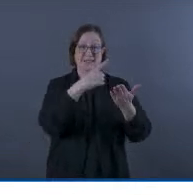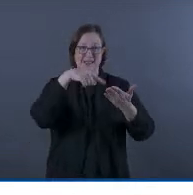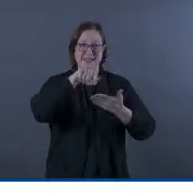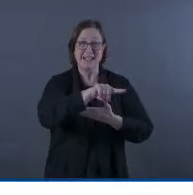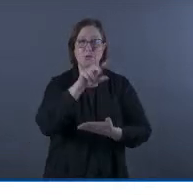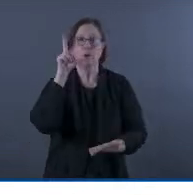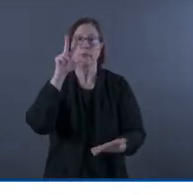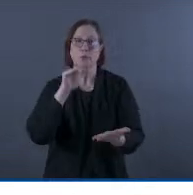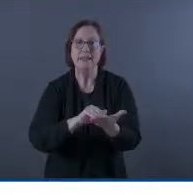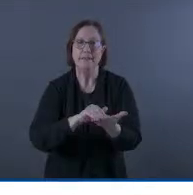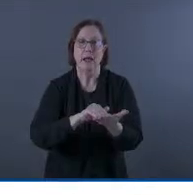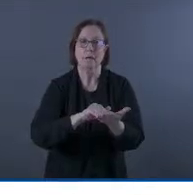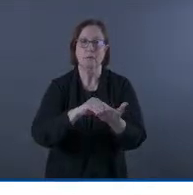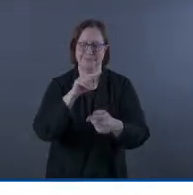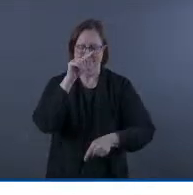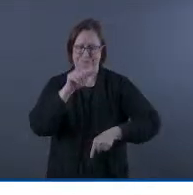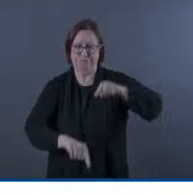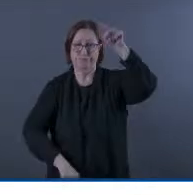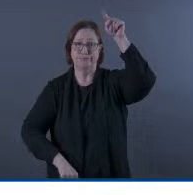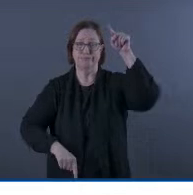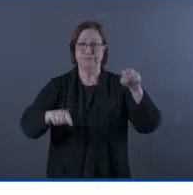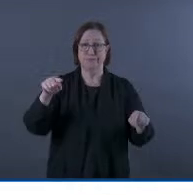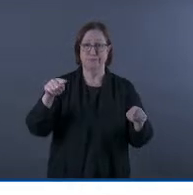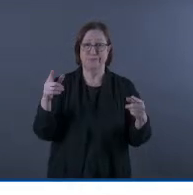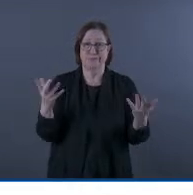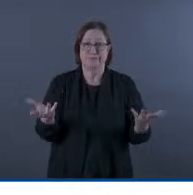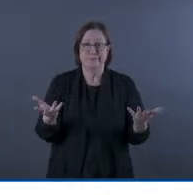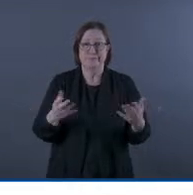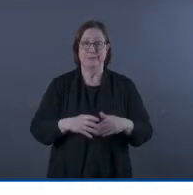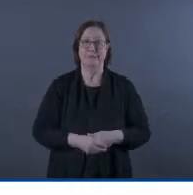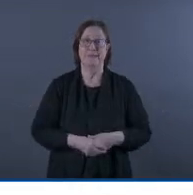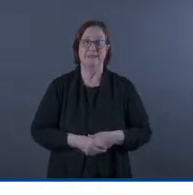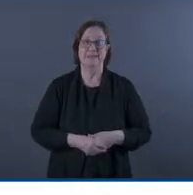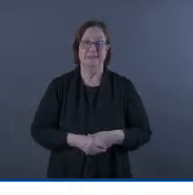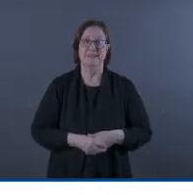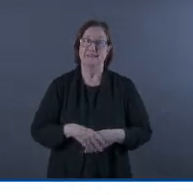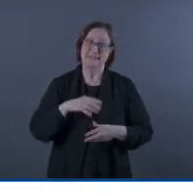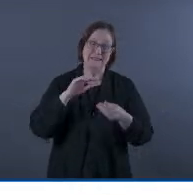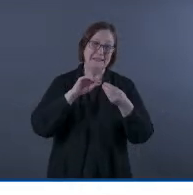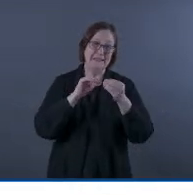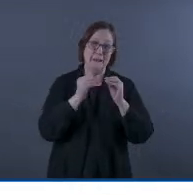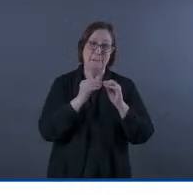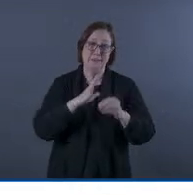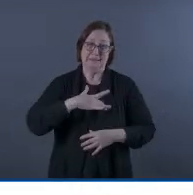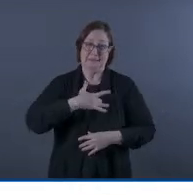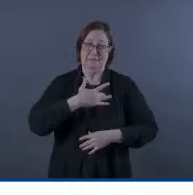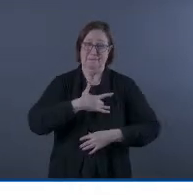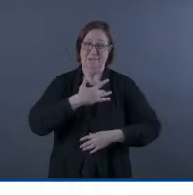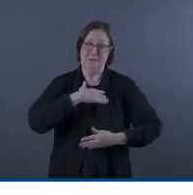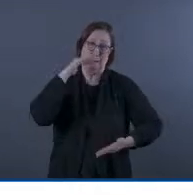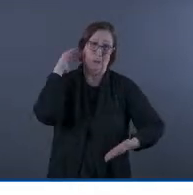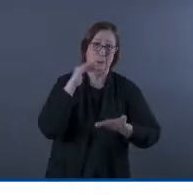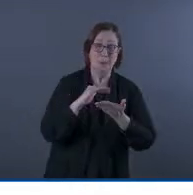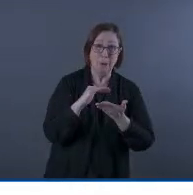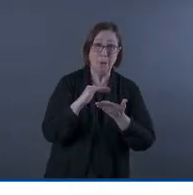So while these aren't high numbers, and we will continue to be limited in appointments, this does help in our planning efforts